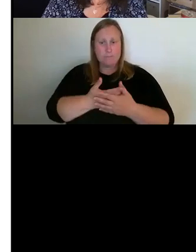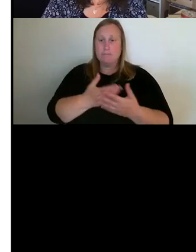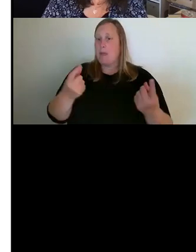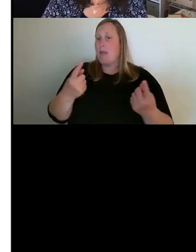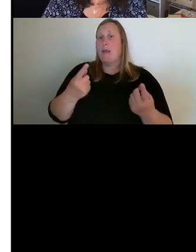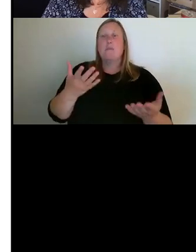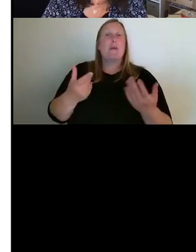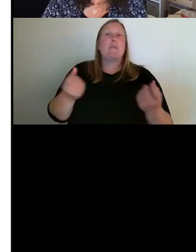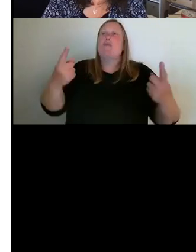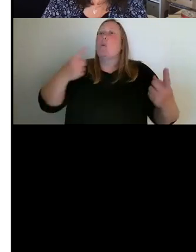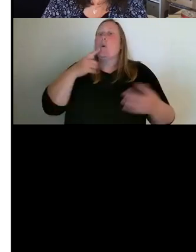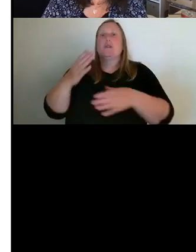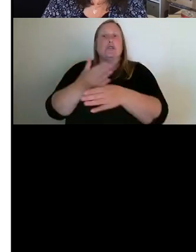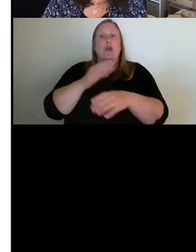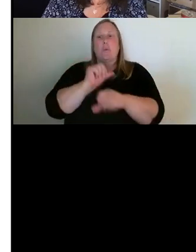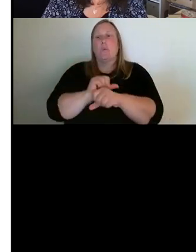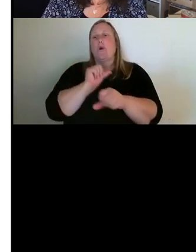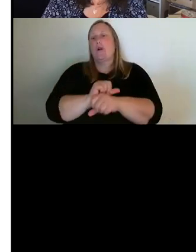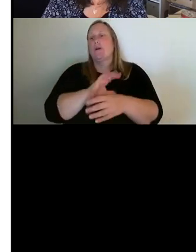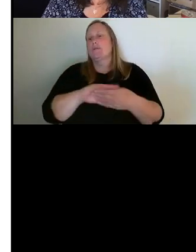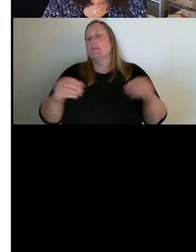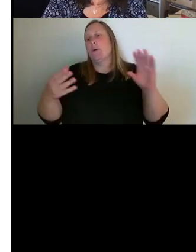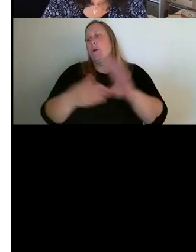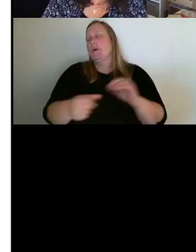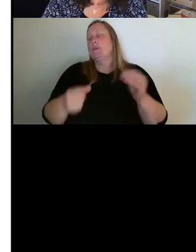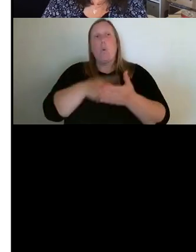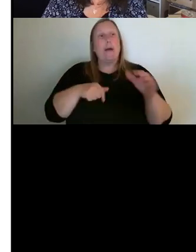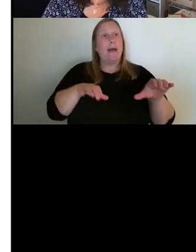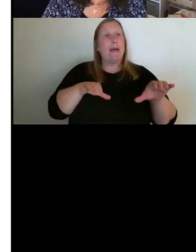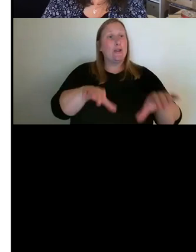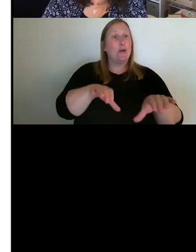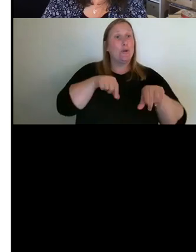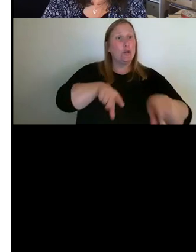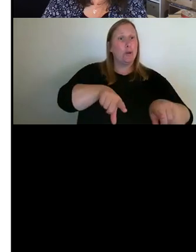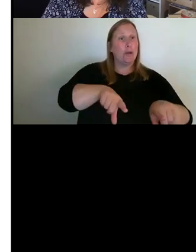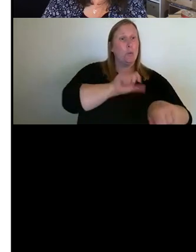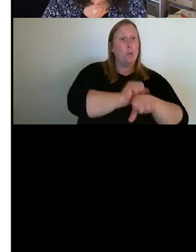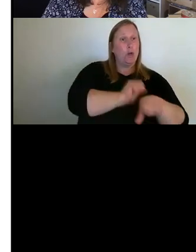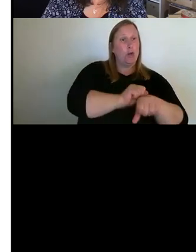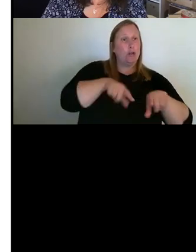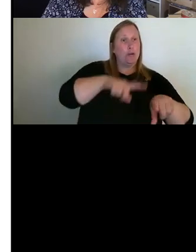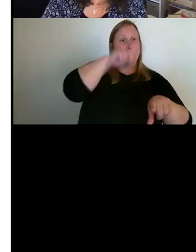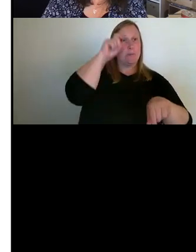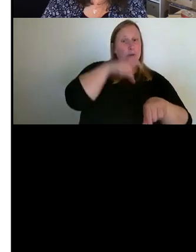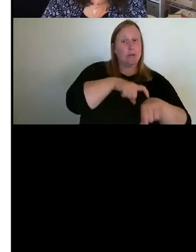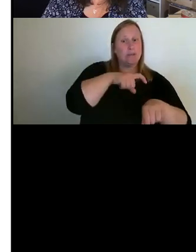work stories of things they like to do at work in summertime. If I went first, maybe I would share something that